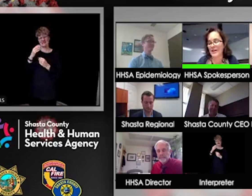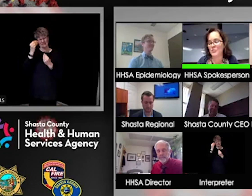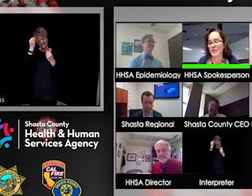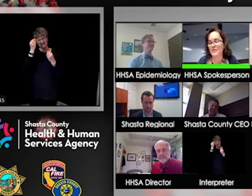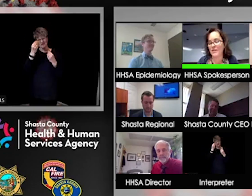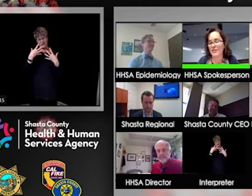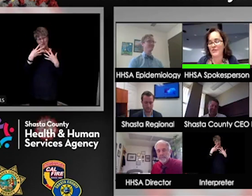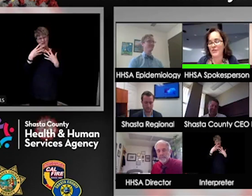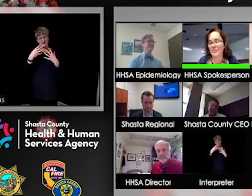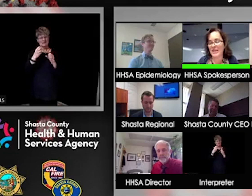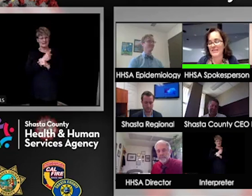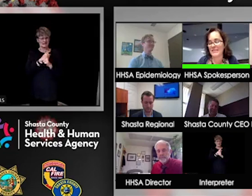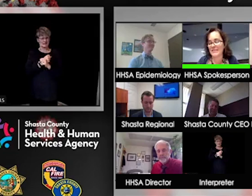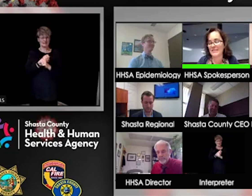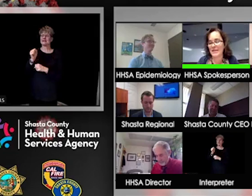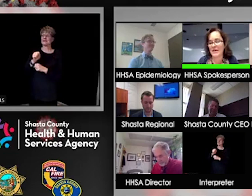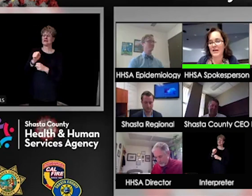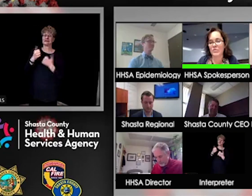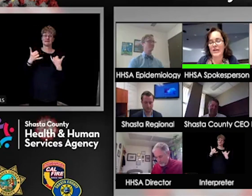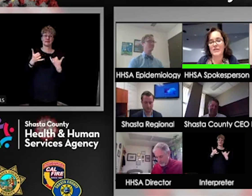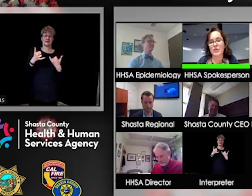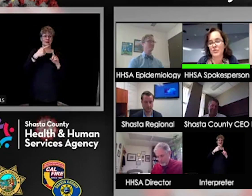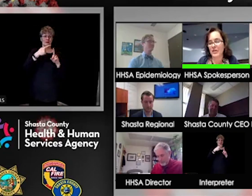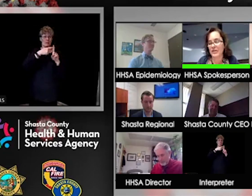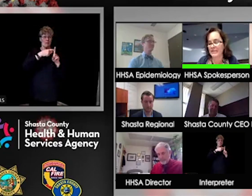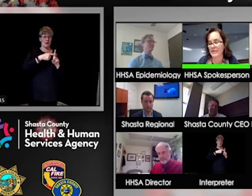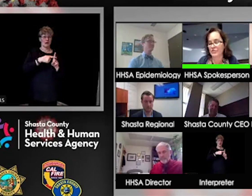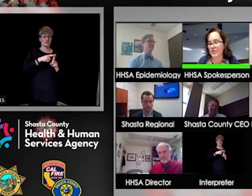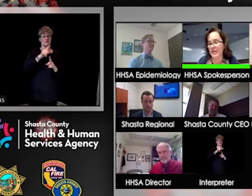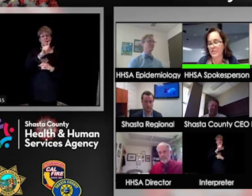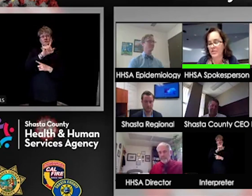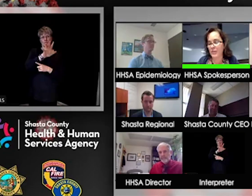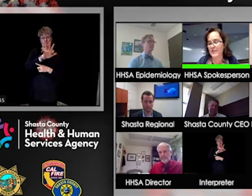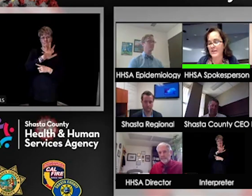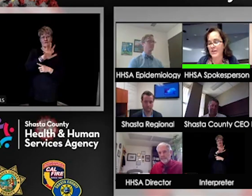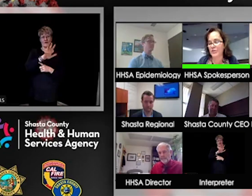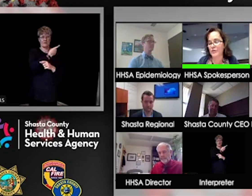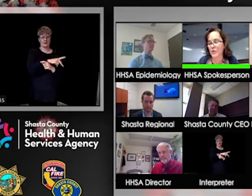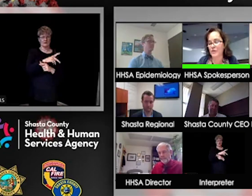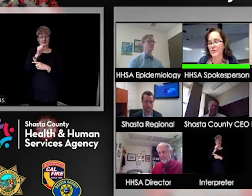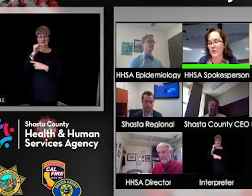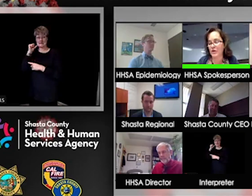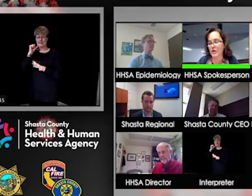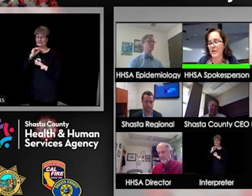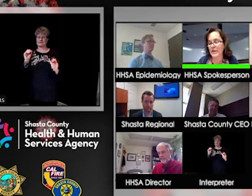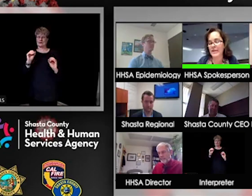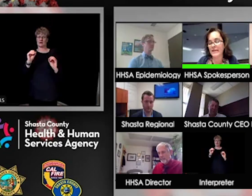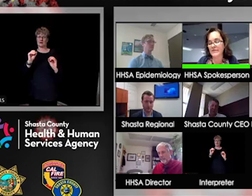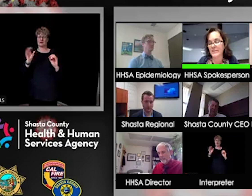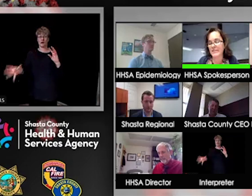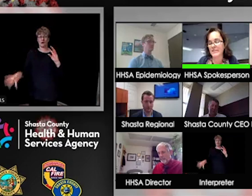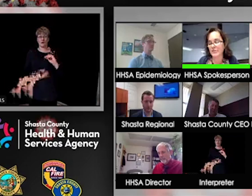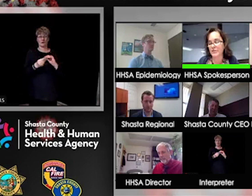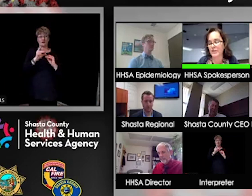of today, we have 25 confirmed cases. We had no new cases yesterday. We've had 744 negative